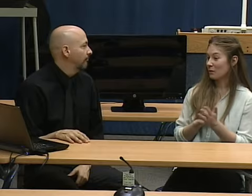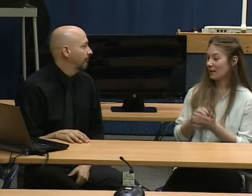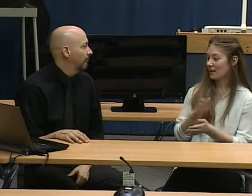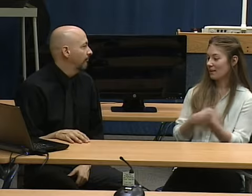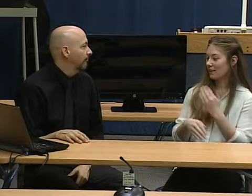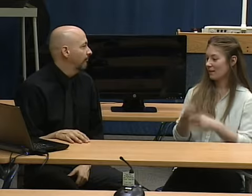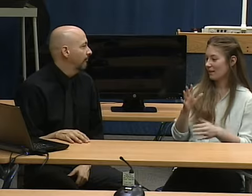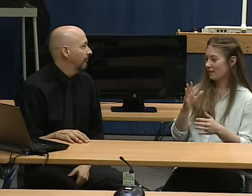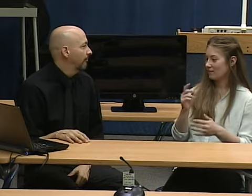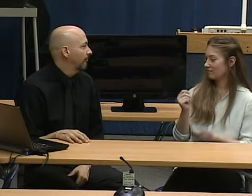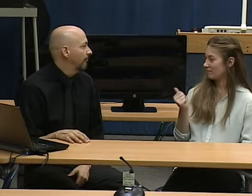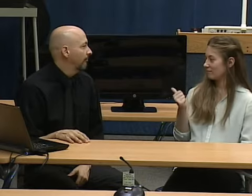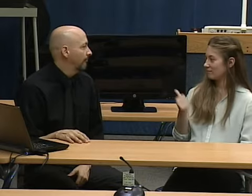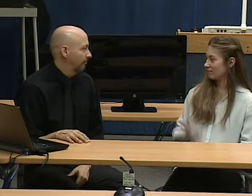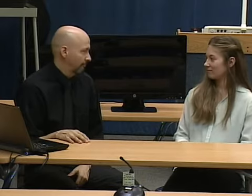Weak Hand Deletion.